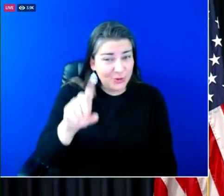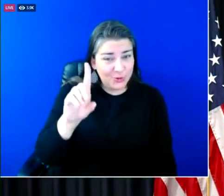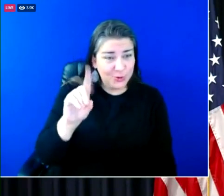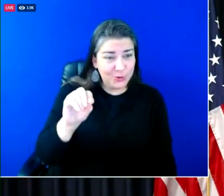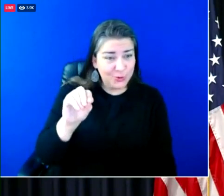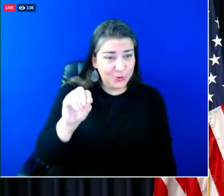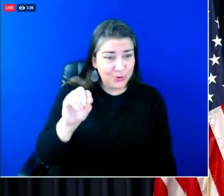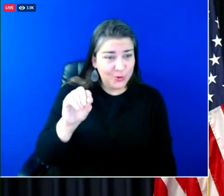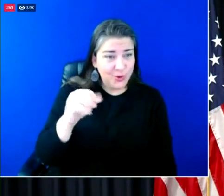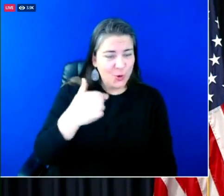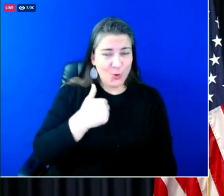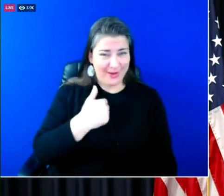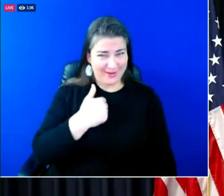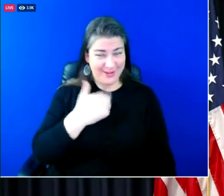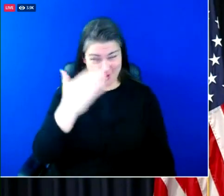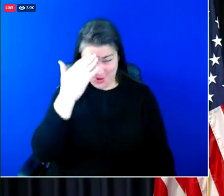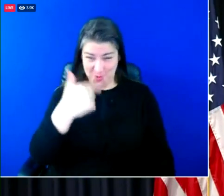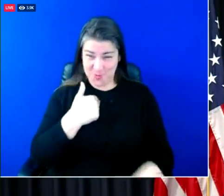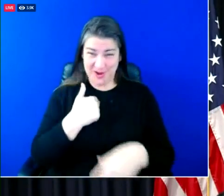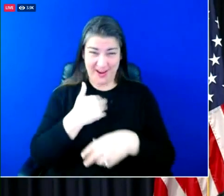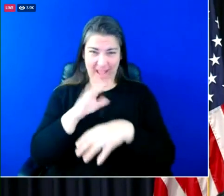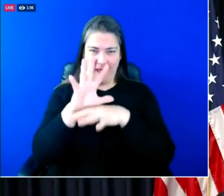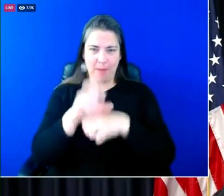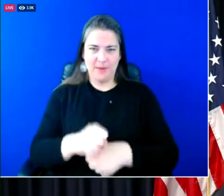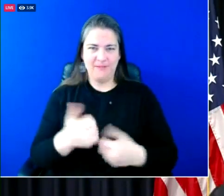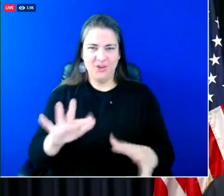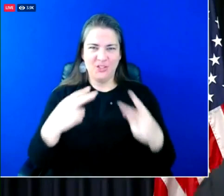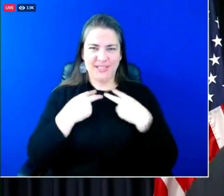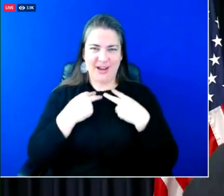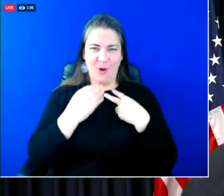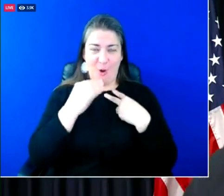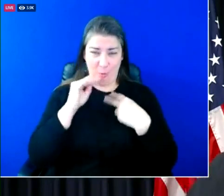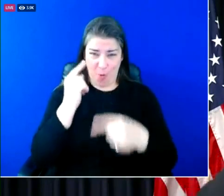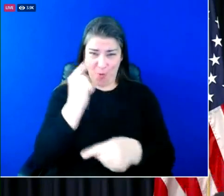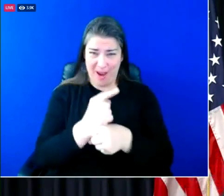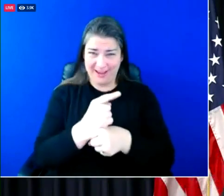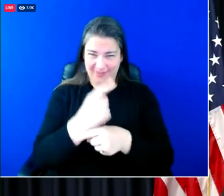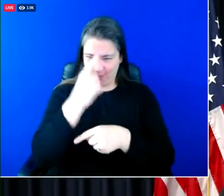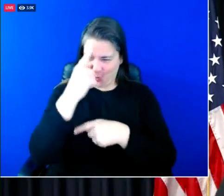at home. We've had about a year where where we've had to operate out of home,